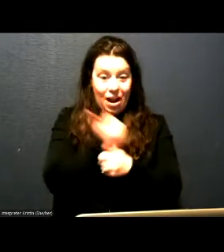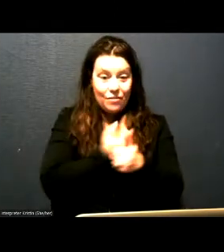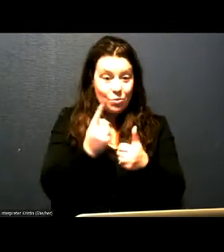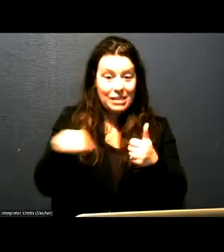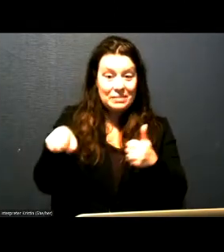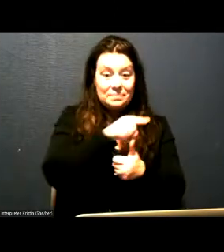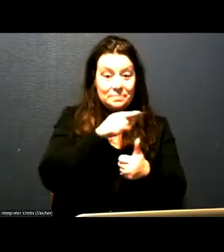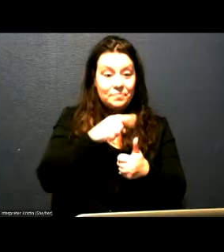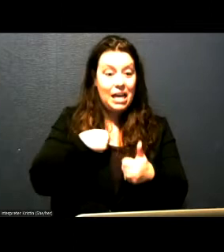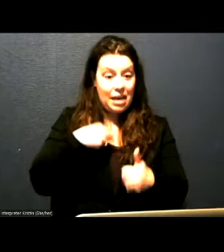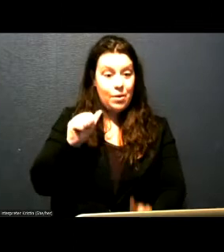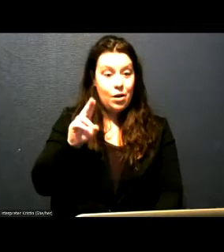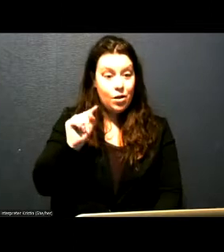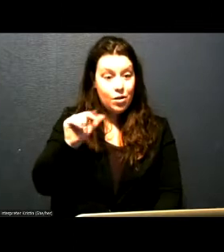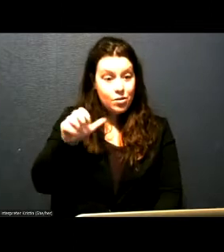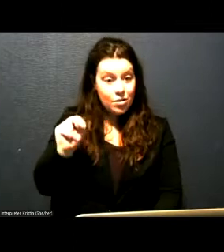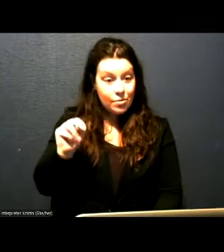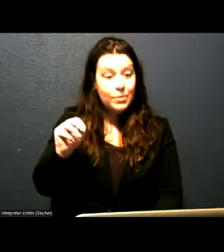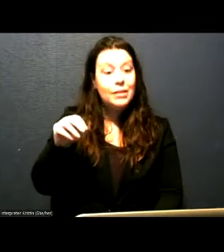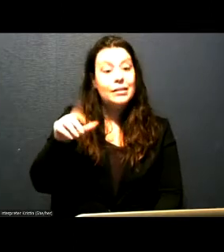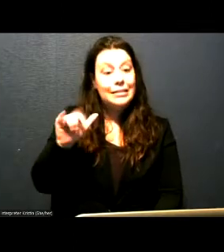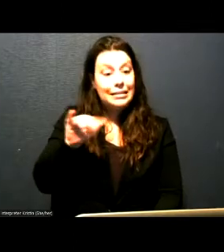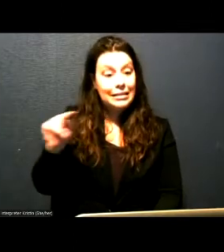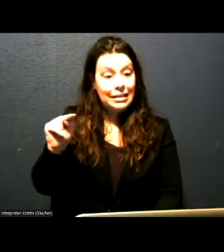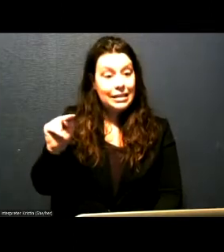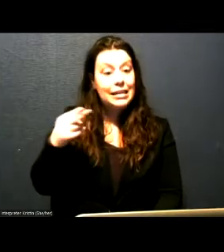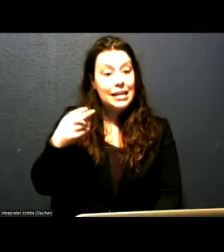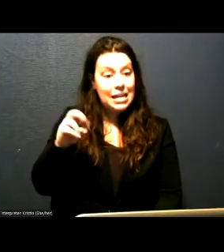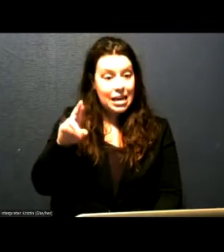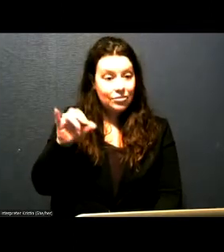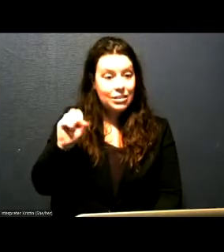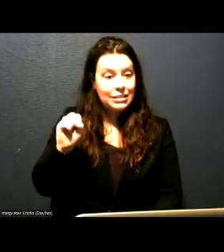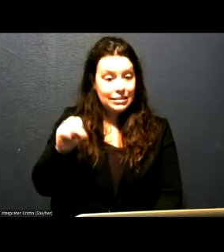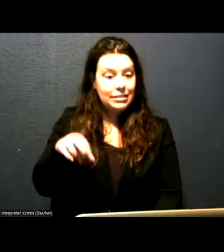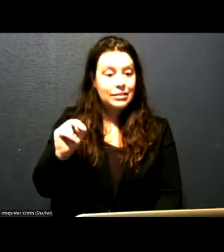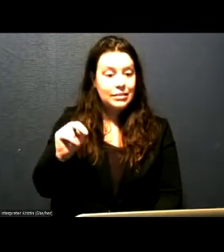a research ecologist at the Migratory Bird Center which is part of Smithsonian's National Zoo and